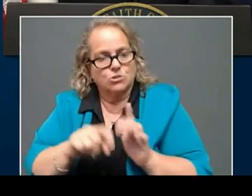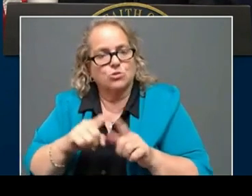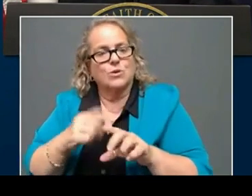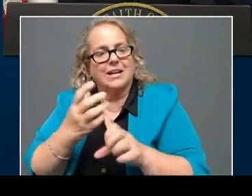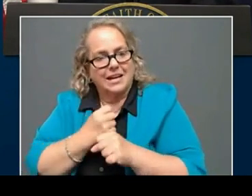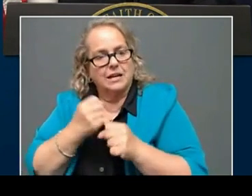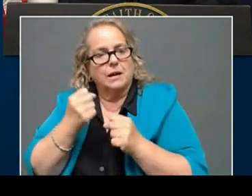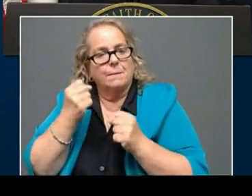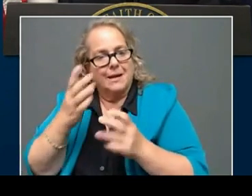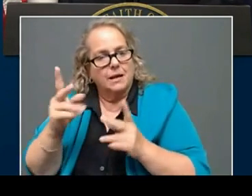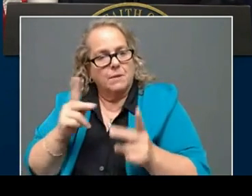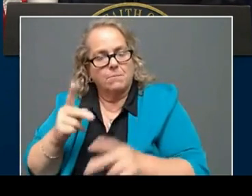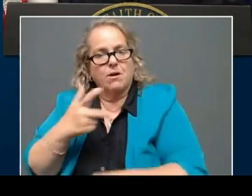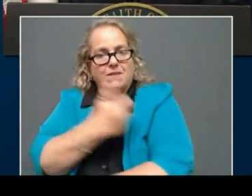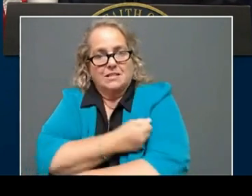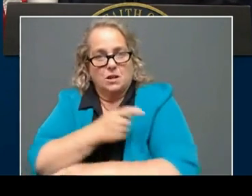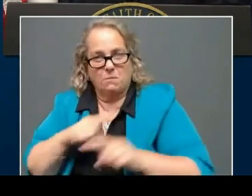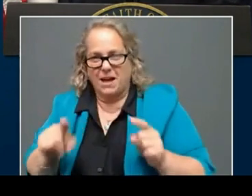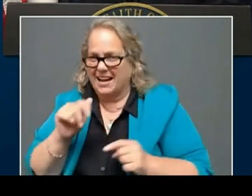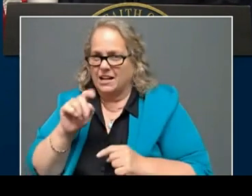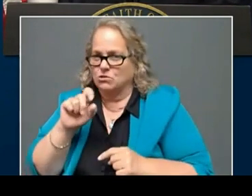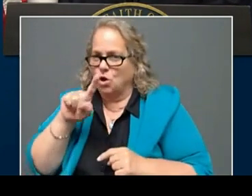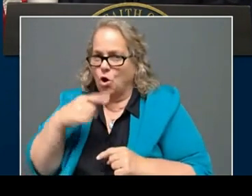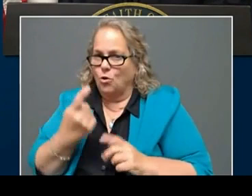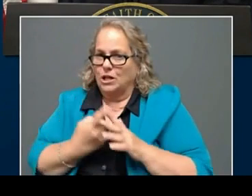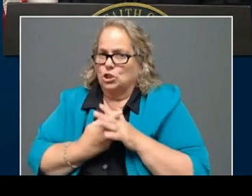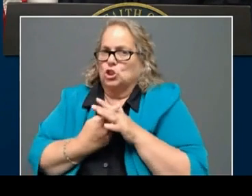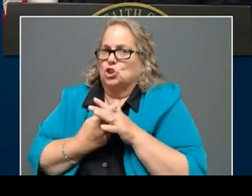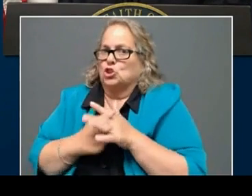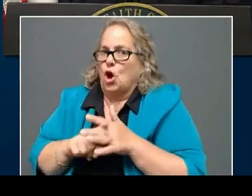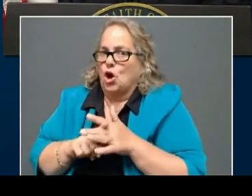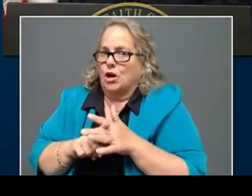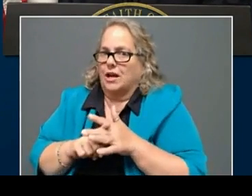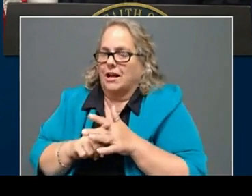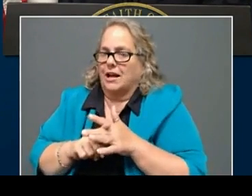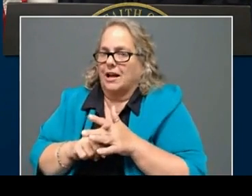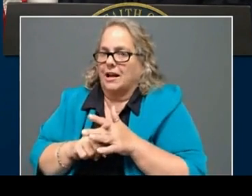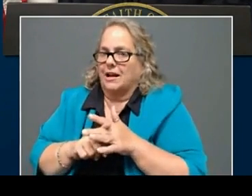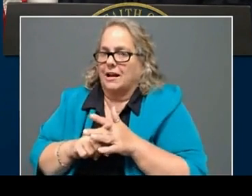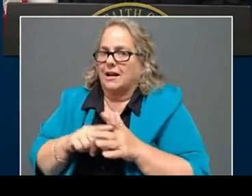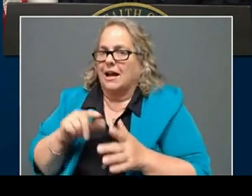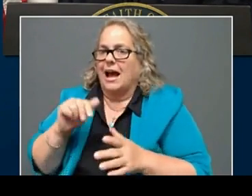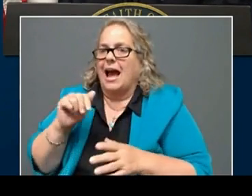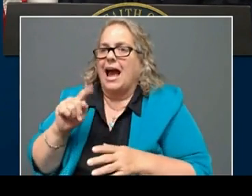it's just starting at the least amount of individuals vaccinated. And those